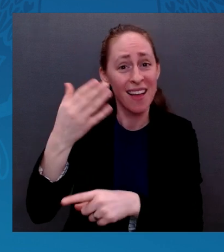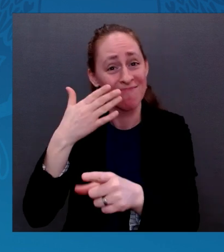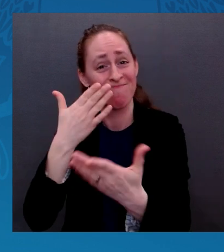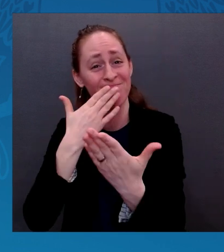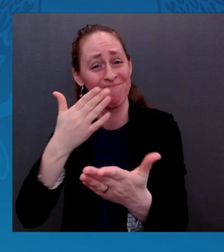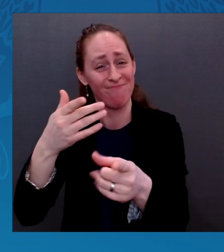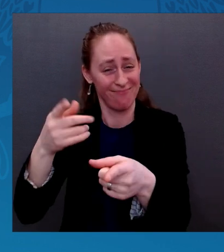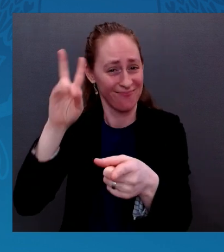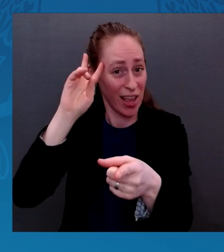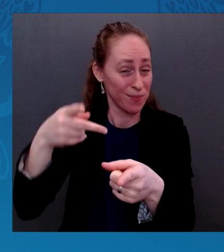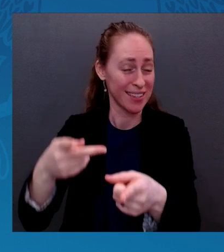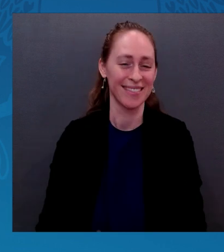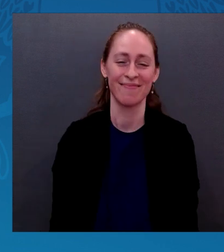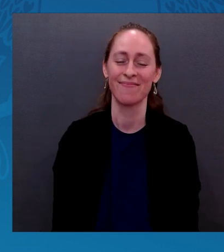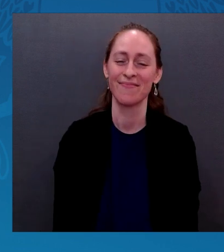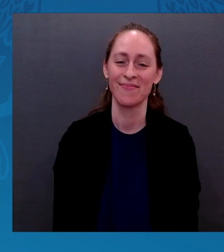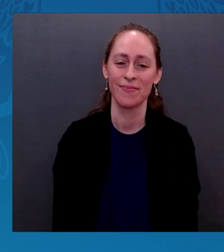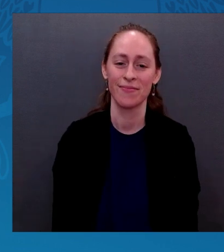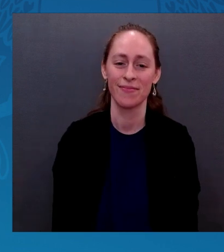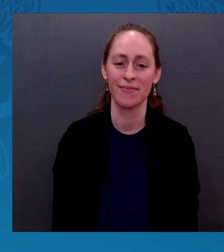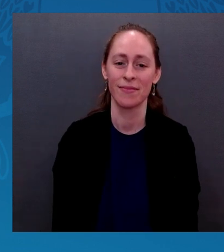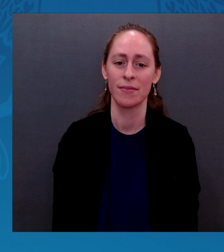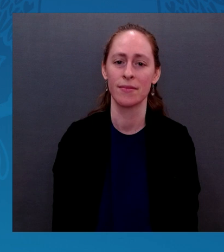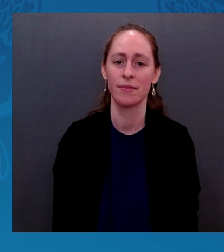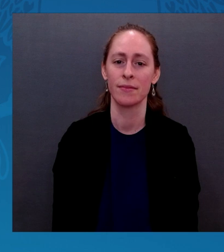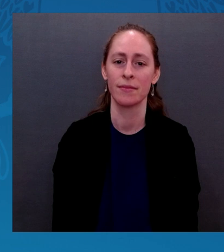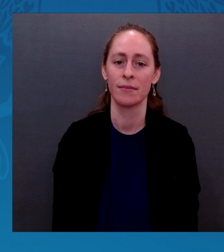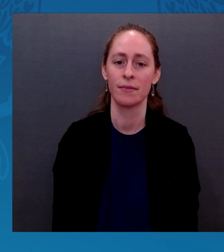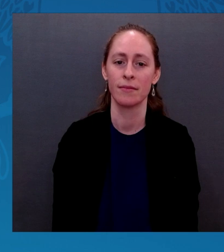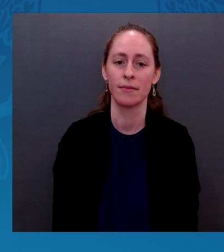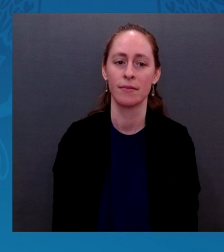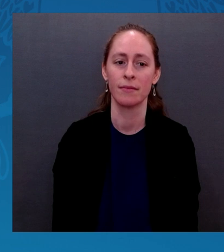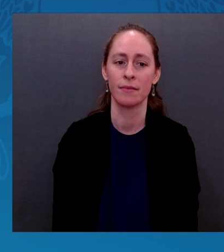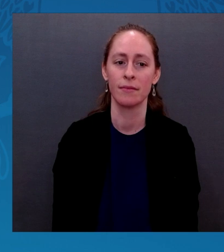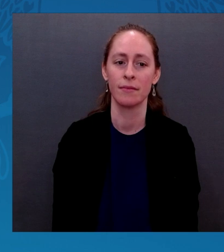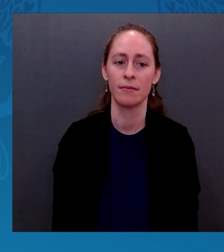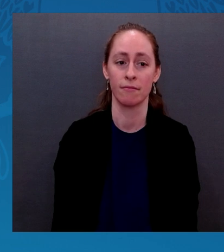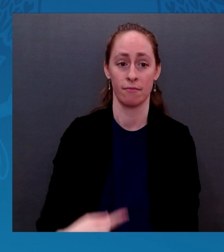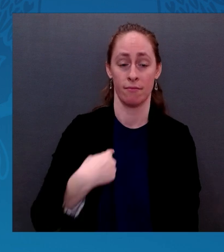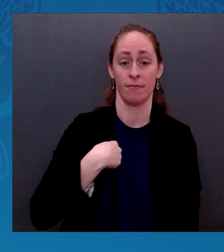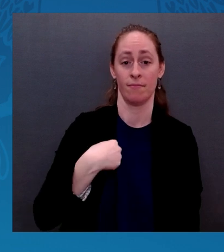My name is Paolo Peralta I have been living in Newark,